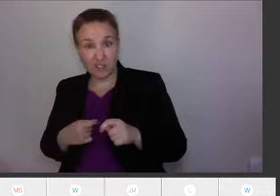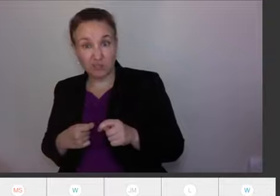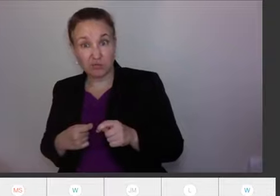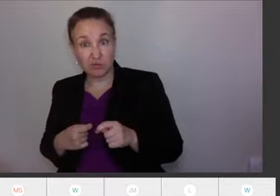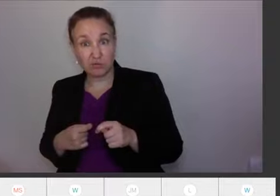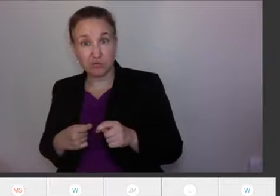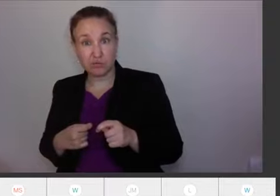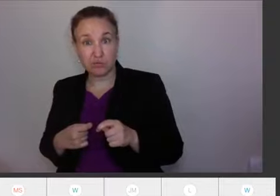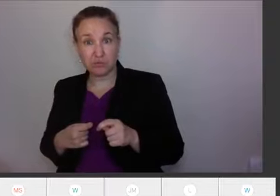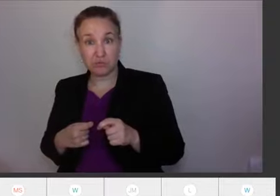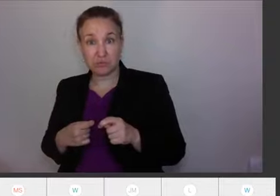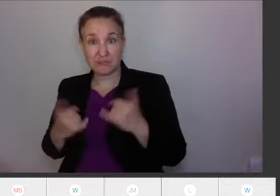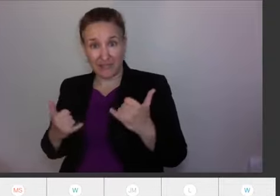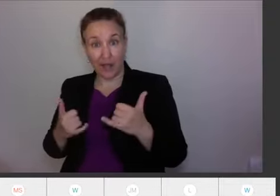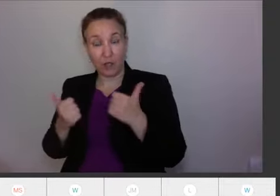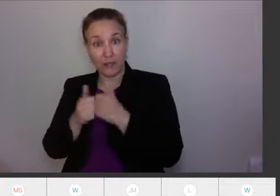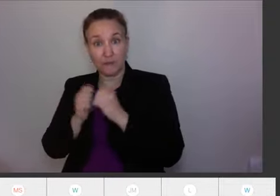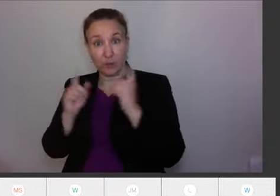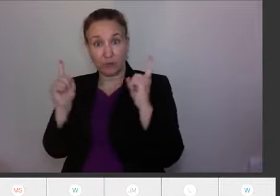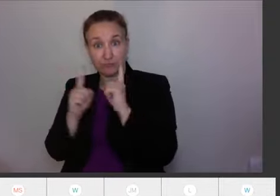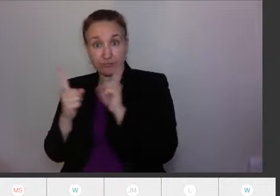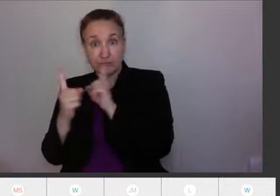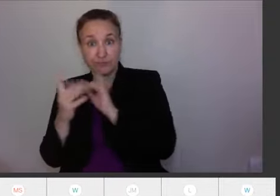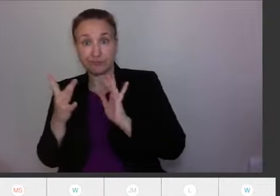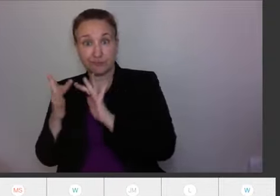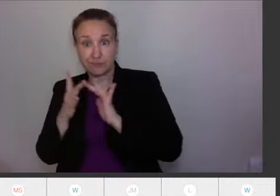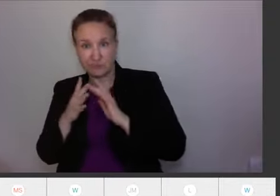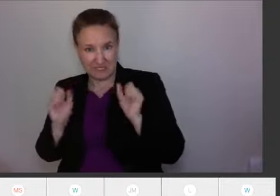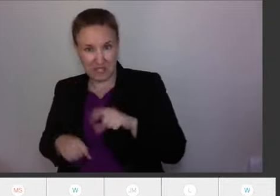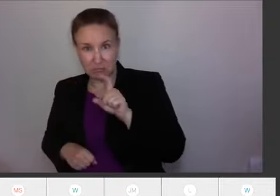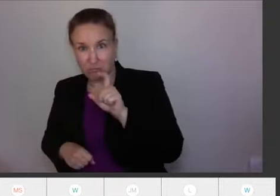they're closer to each other [Commissioner] well so the thing that's really